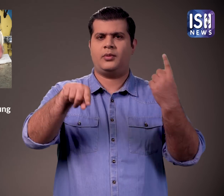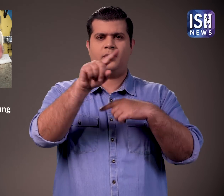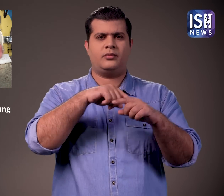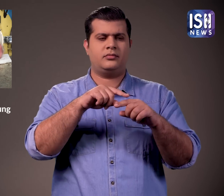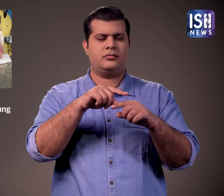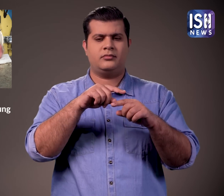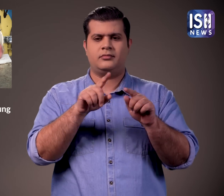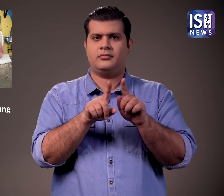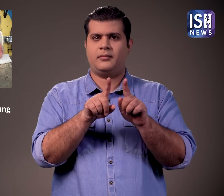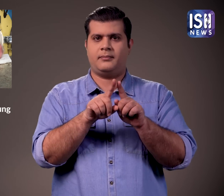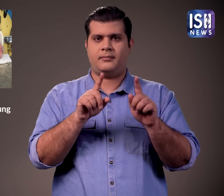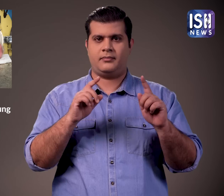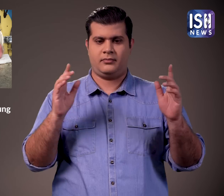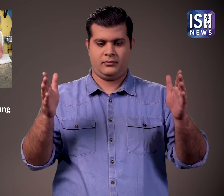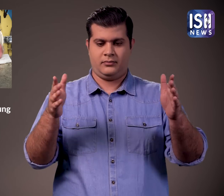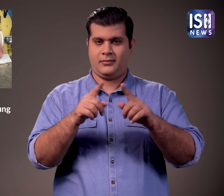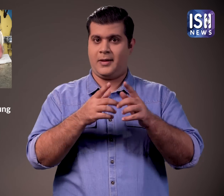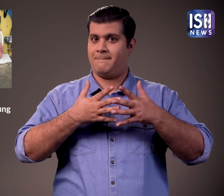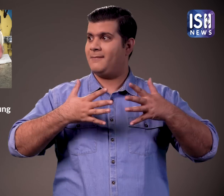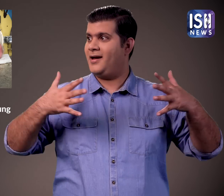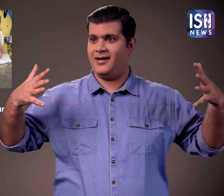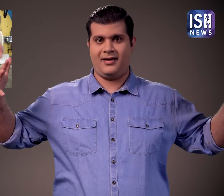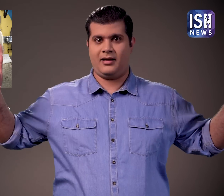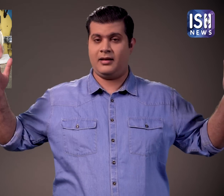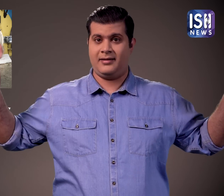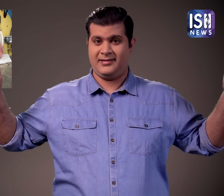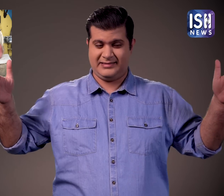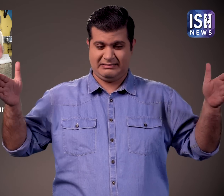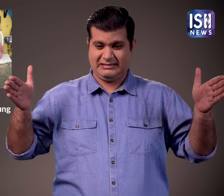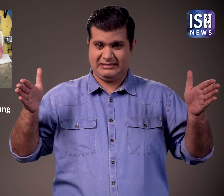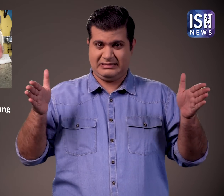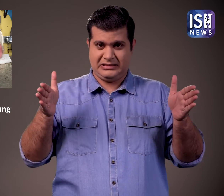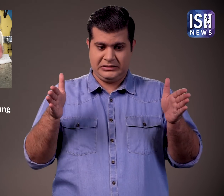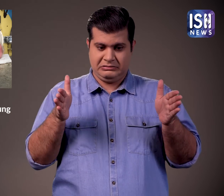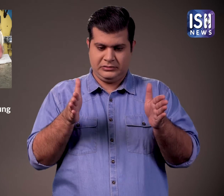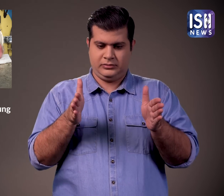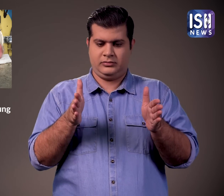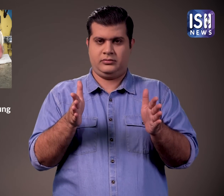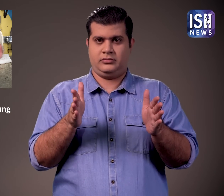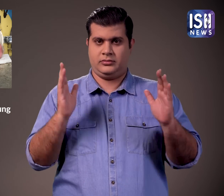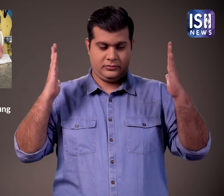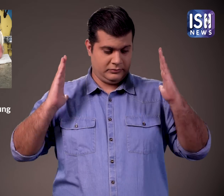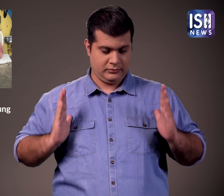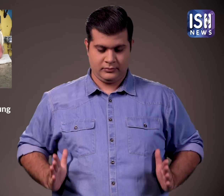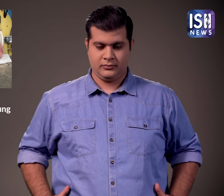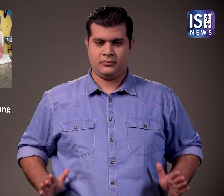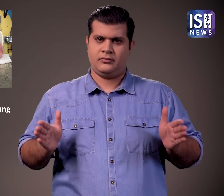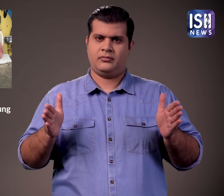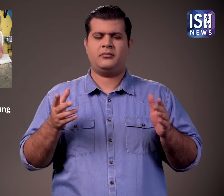Imagine an enclosed space just big enough to fit one person.